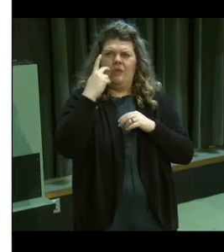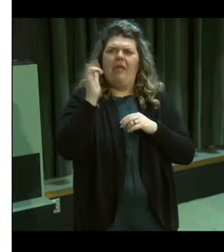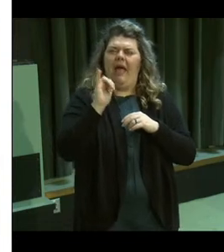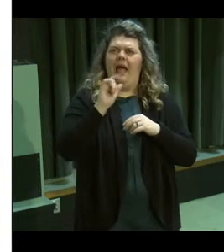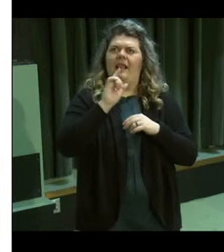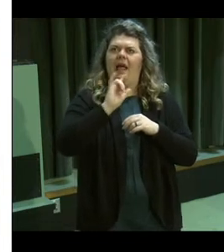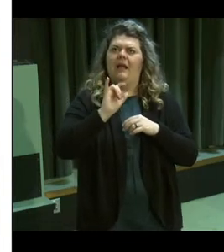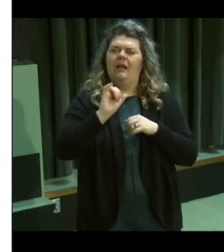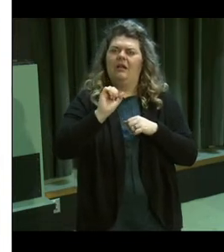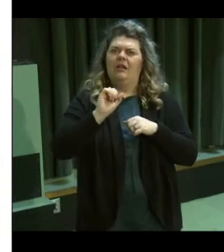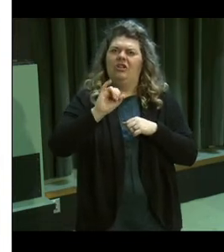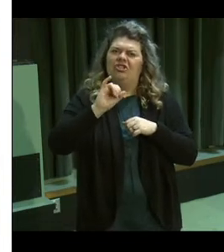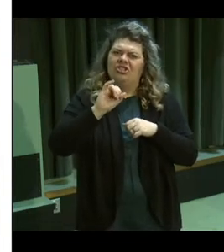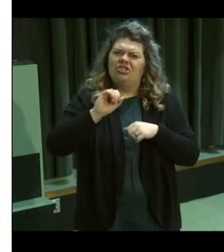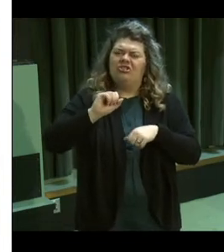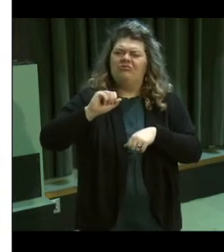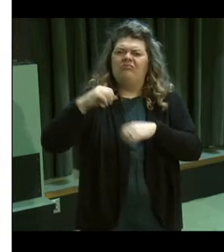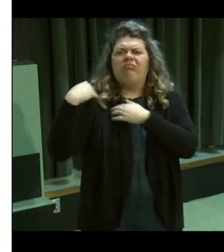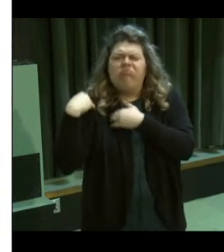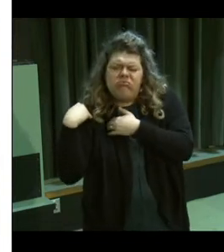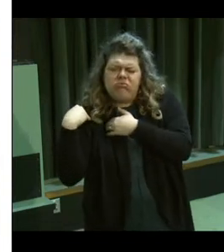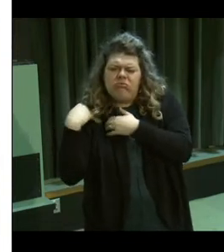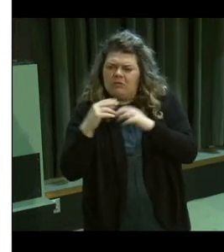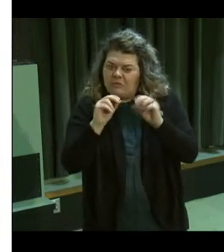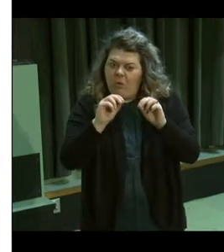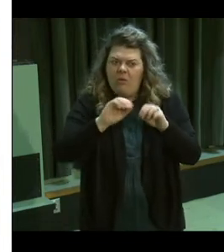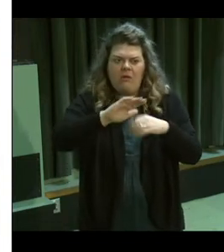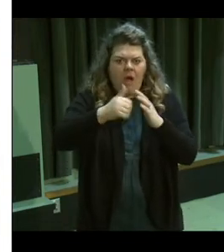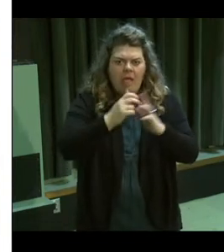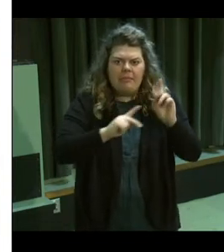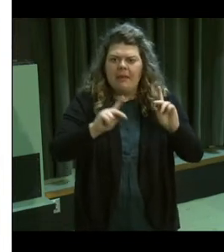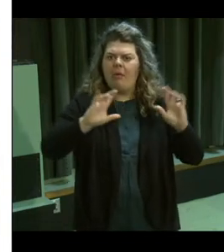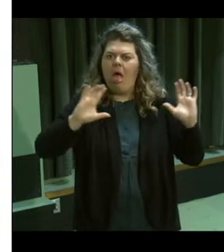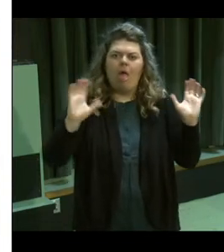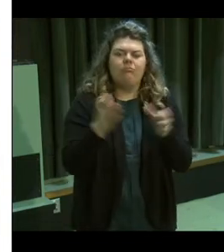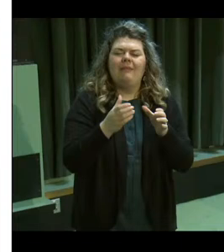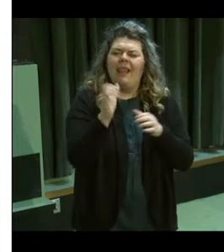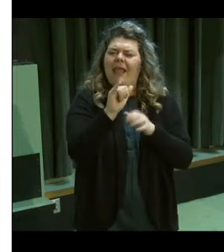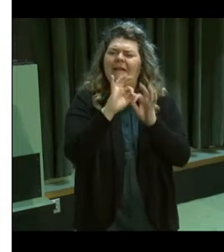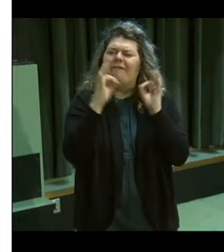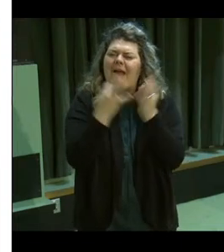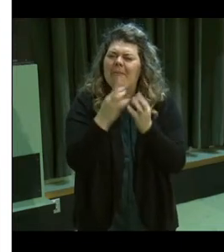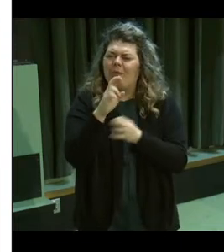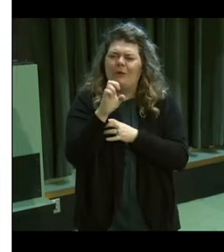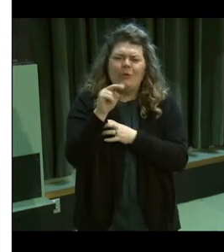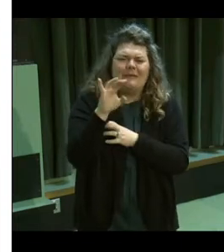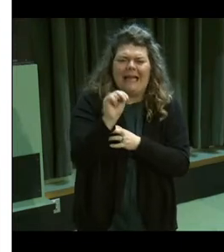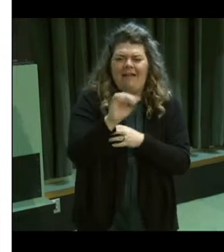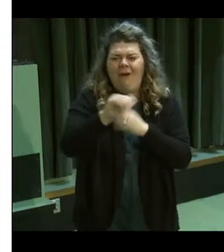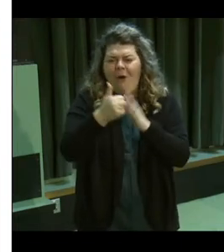this as like, a chore or anything because all of our everybody would be there. Like,